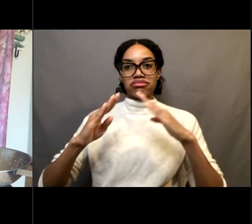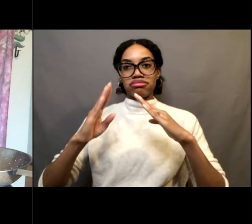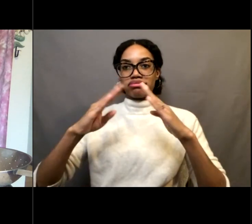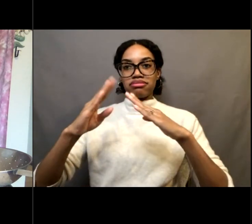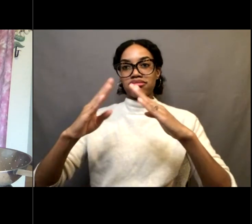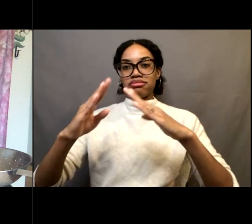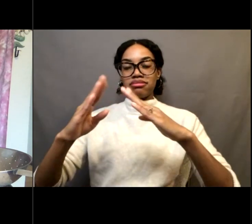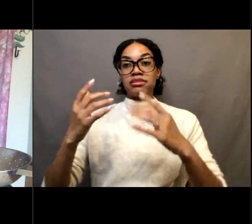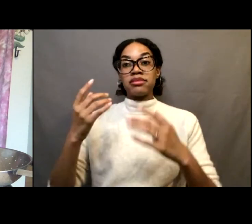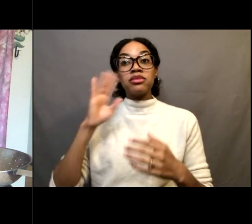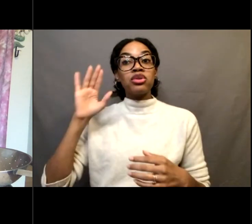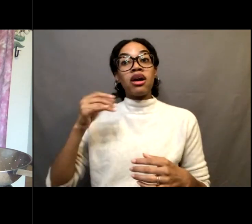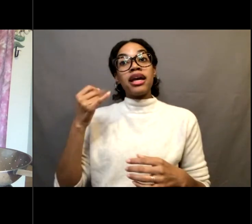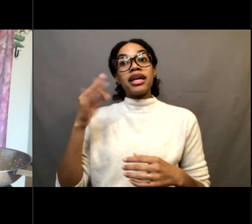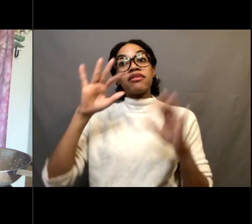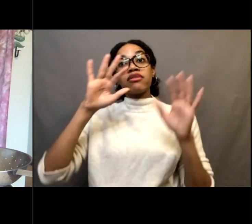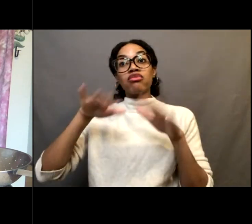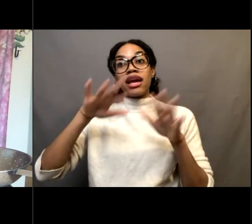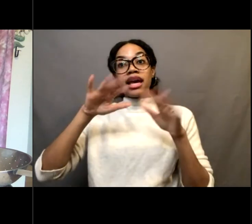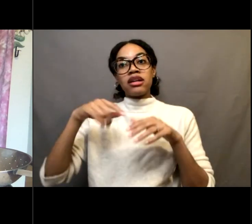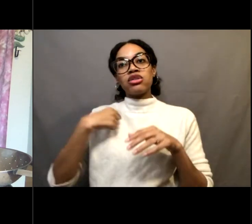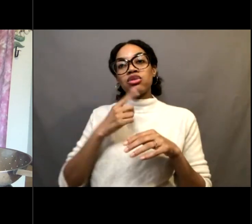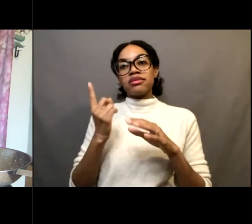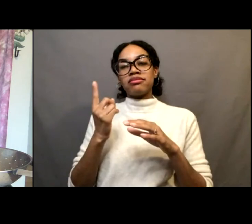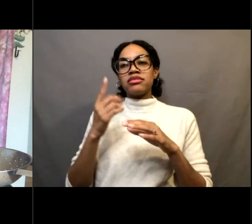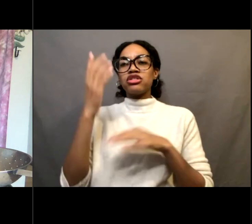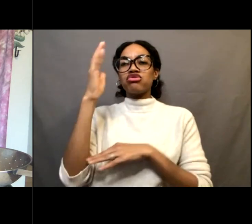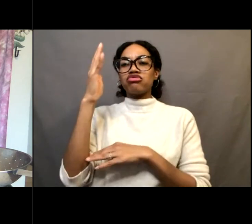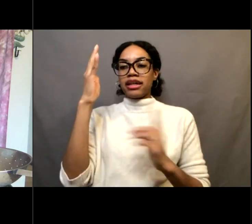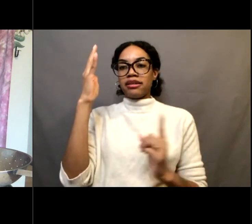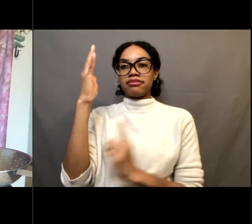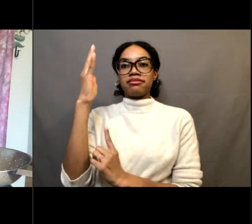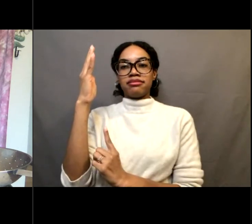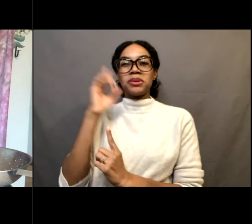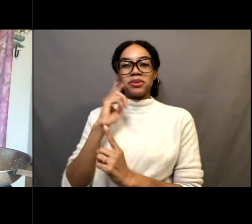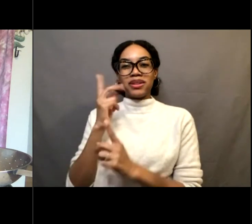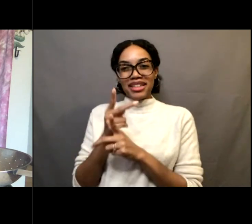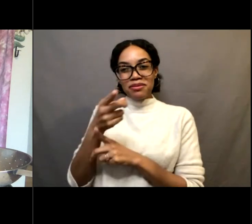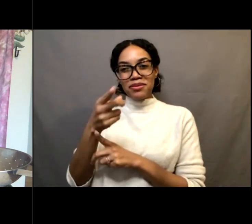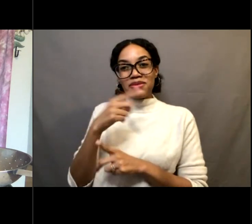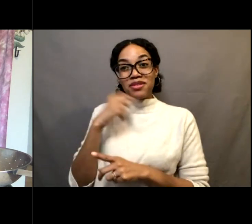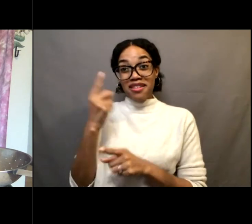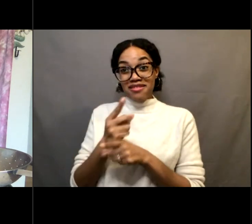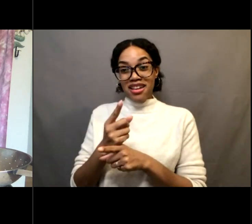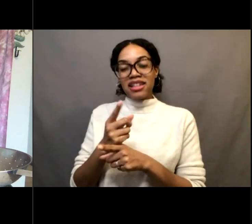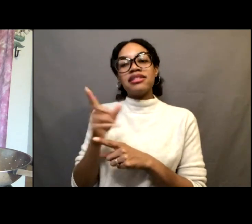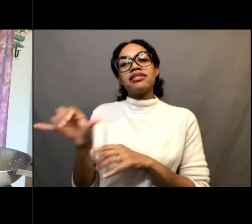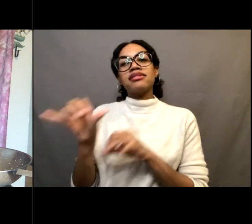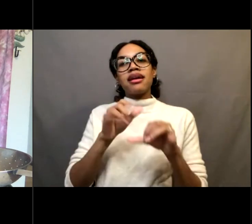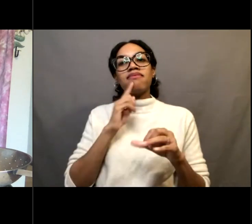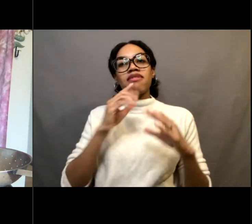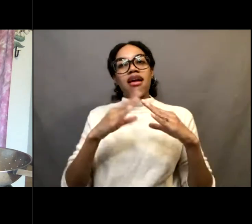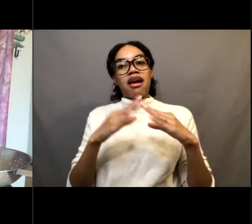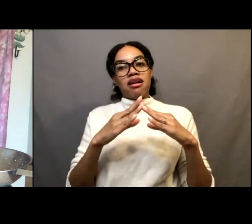and it will keep you pretty dry. So for this activity, the leaves are going to work really well